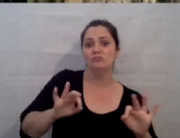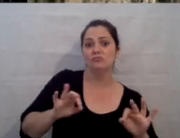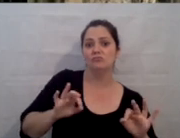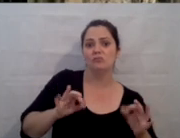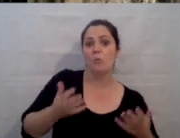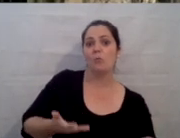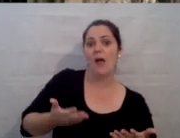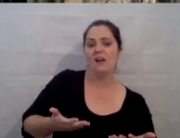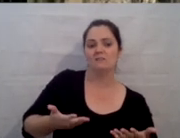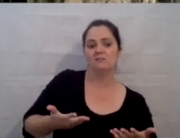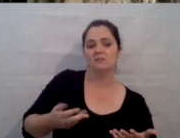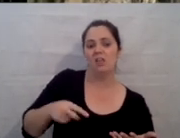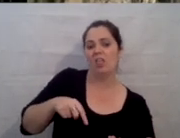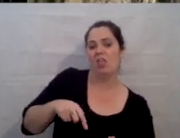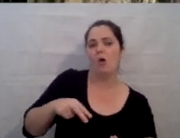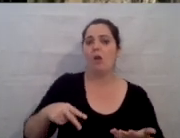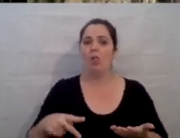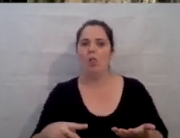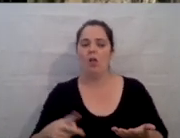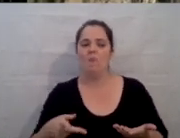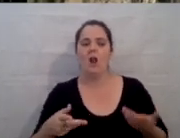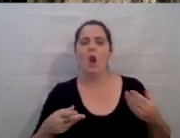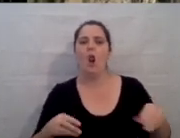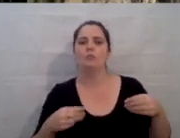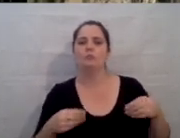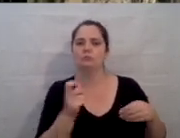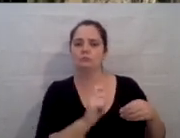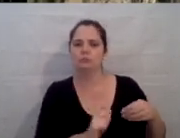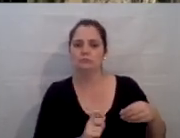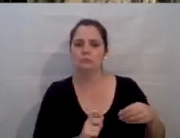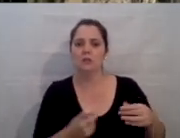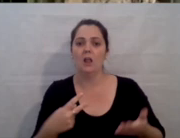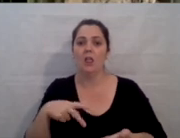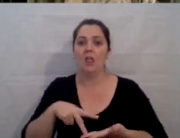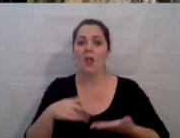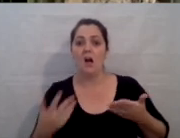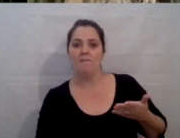So you're letting those graphic qualities of the line define the experience of the body in space.